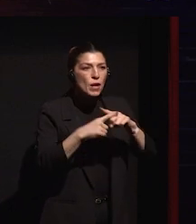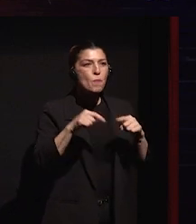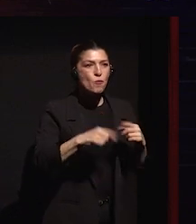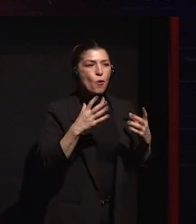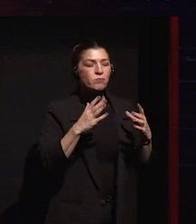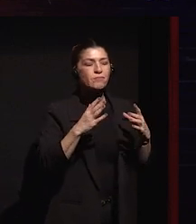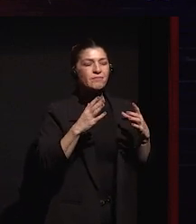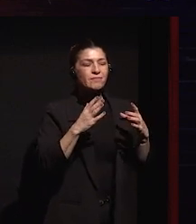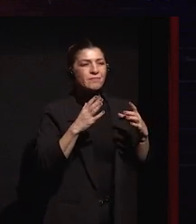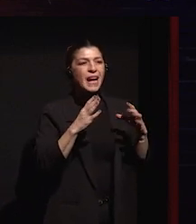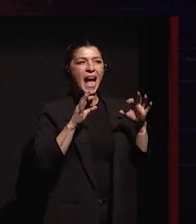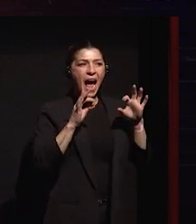So both of those things together.